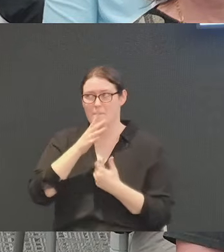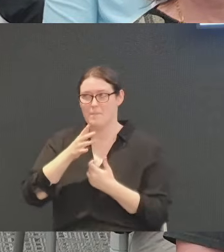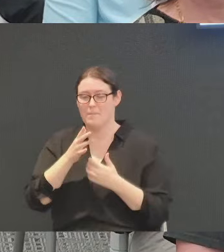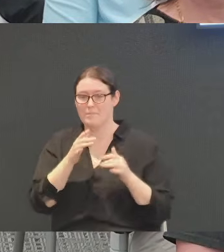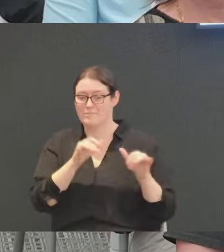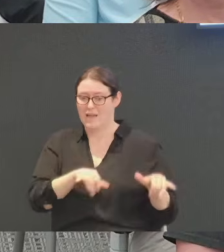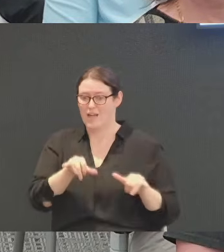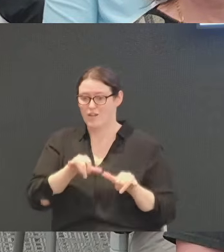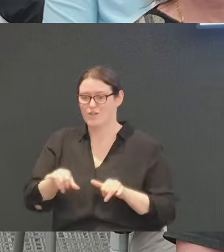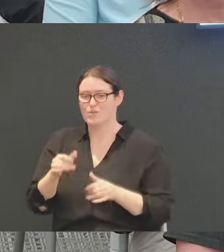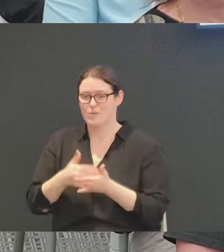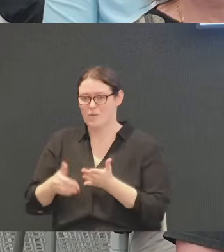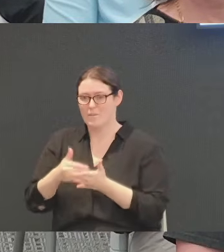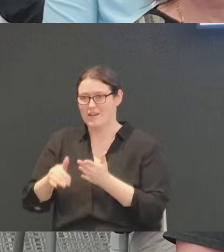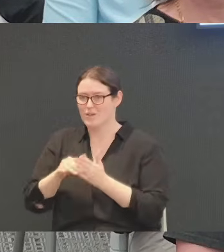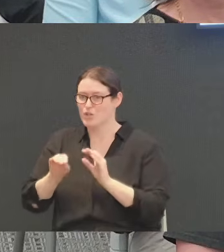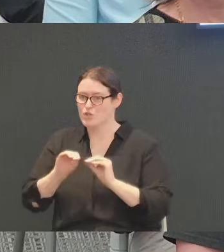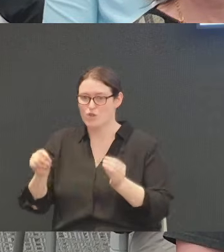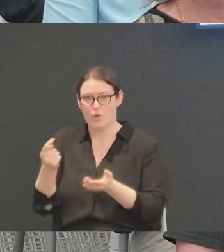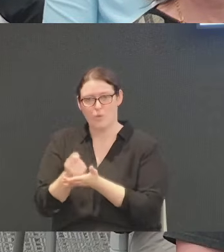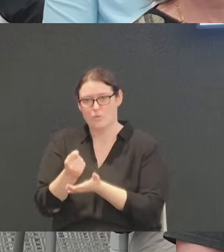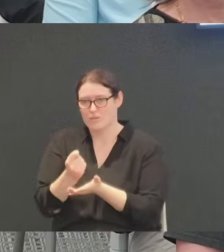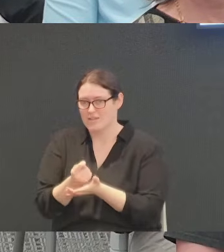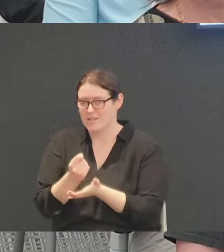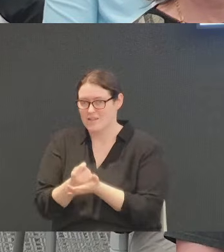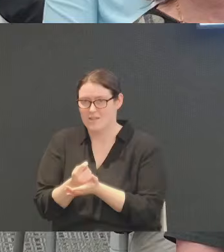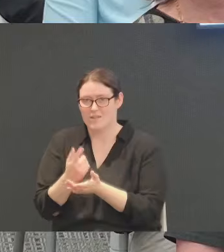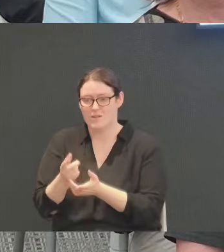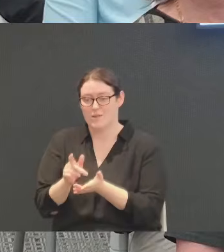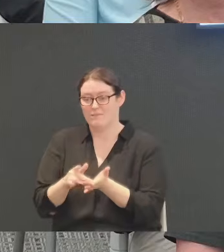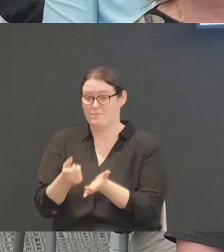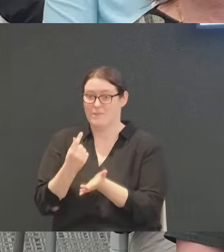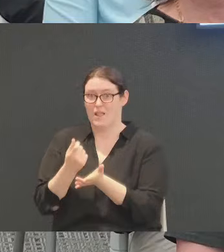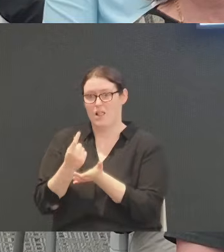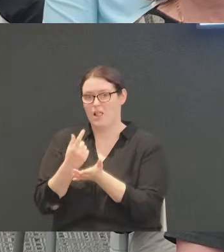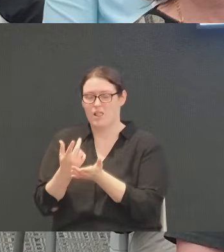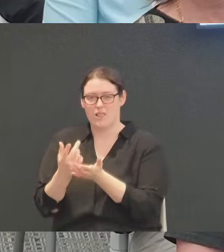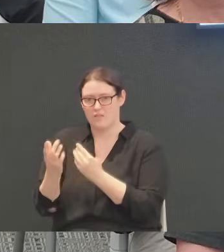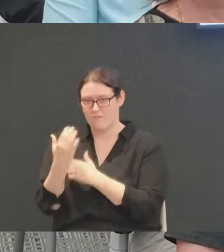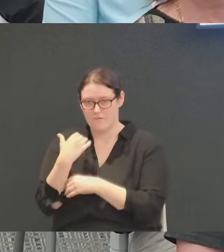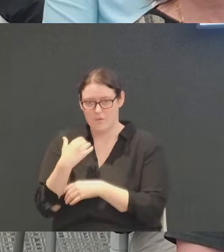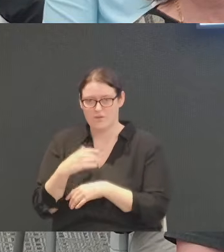not given the proper treatment. Instead, we were given pills, which my children are now being court